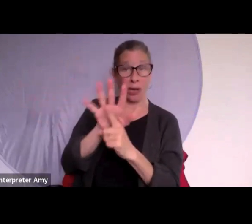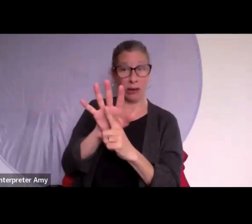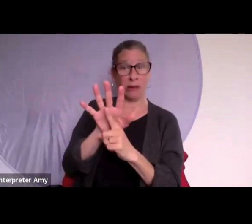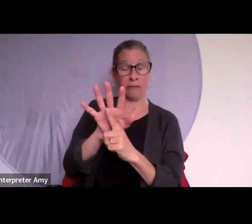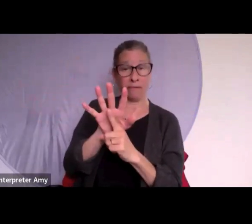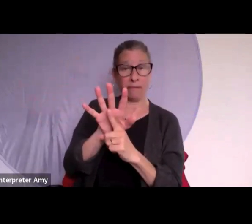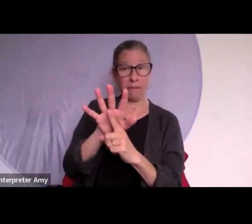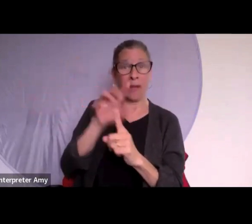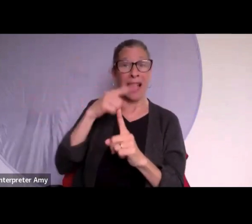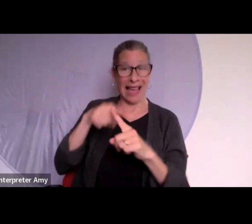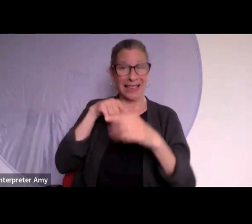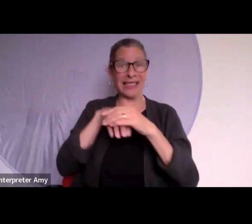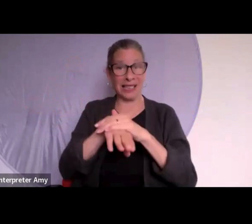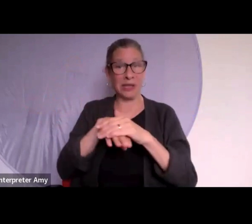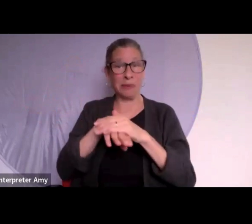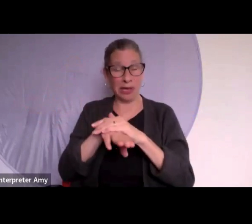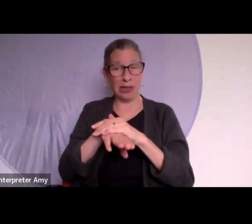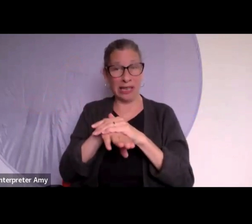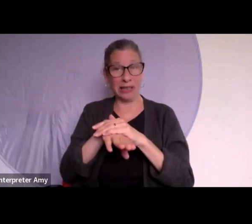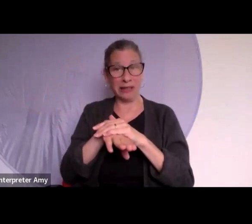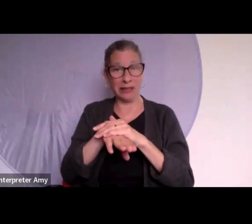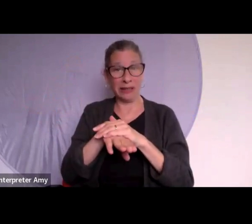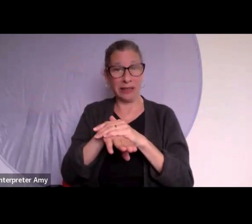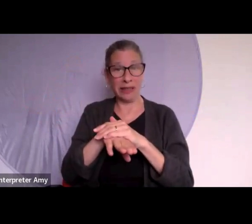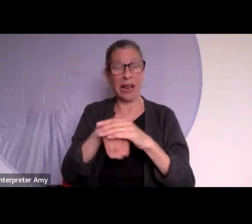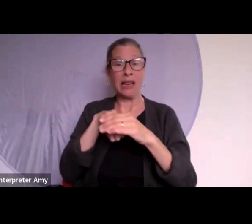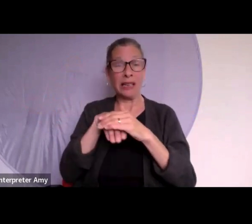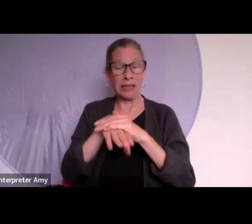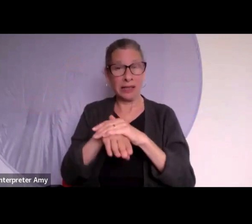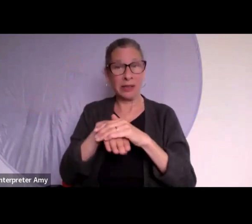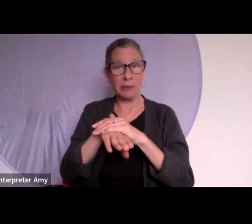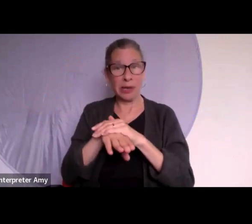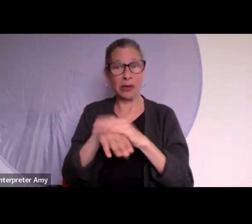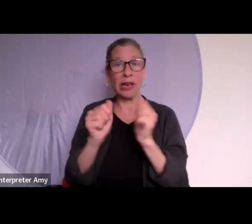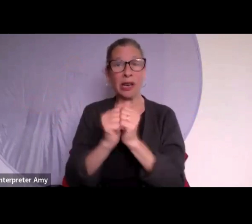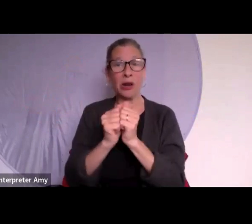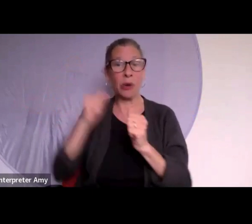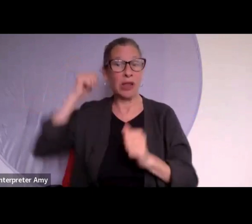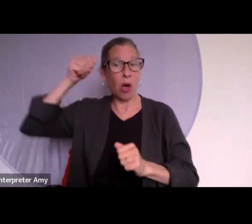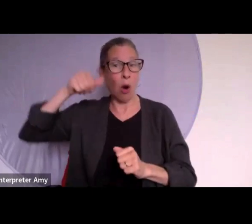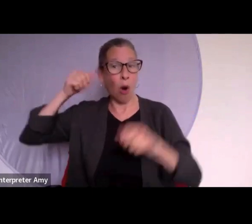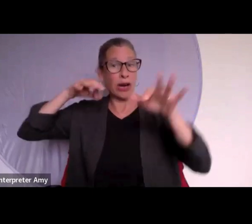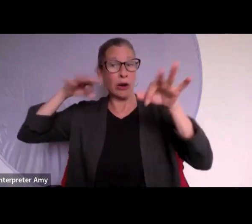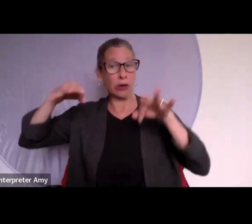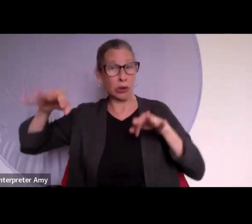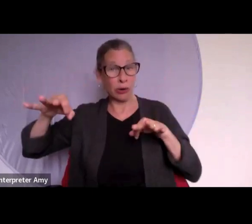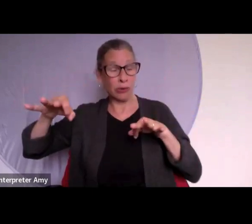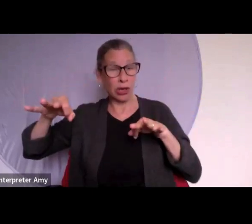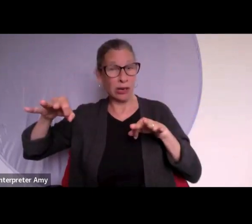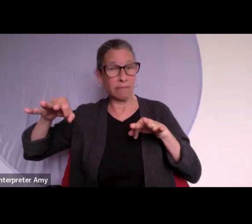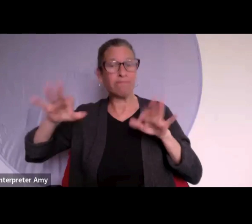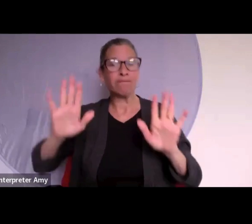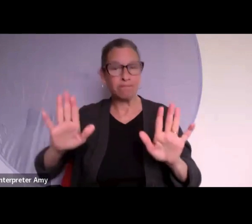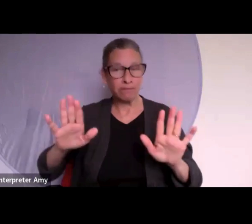accessibility. And the accessibility with audio description is for those who are not familiar, it's a description of